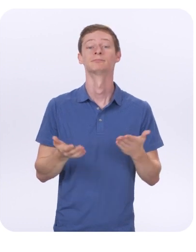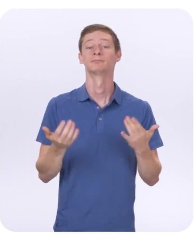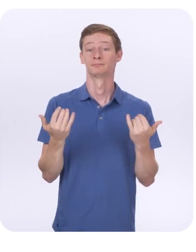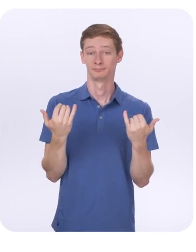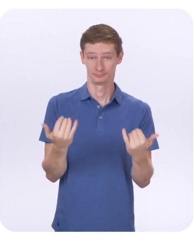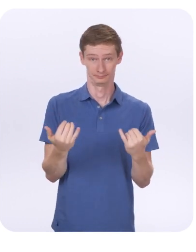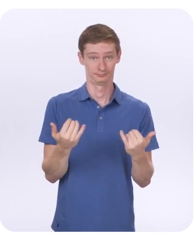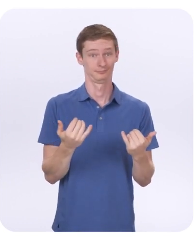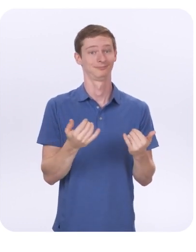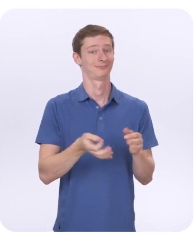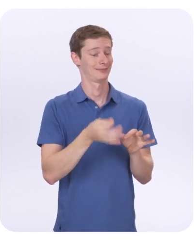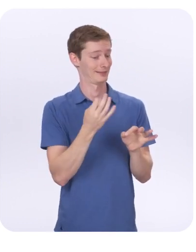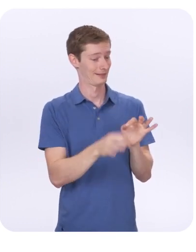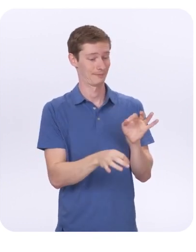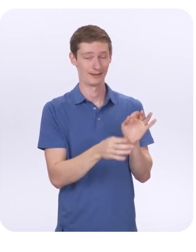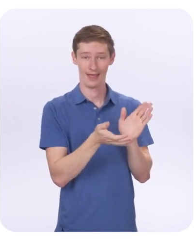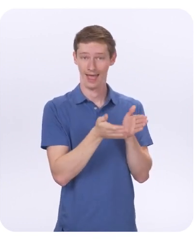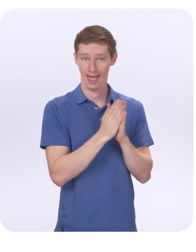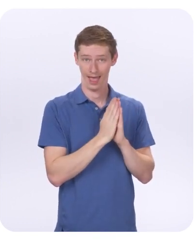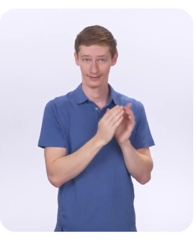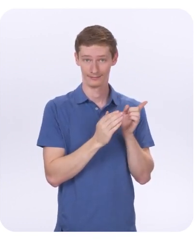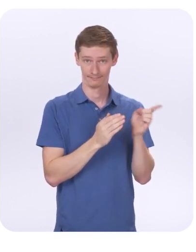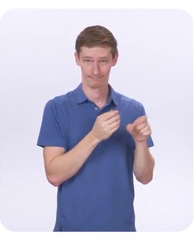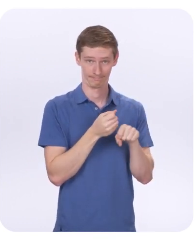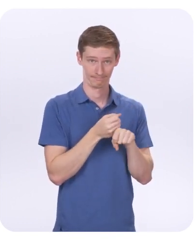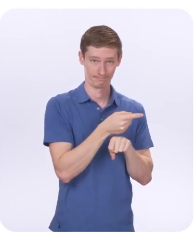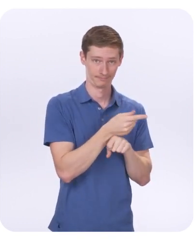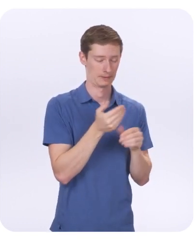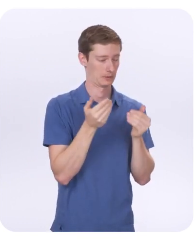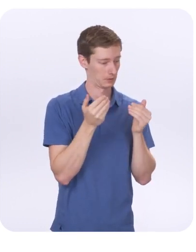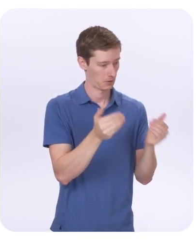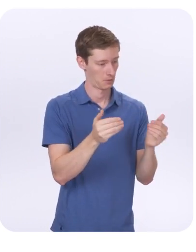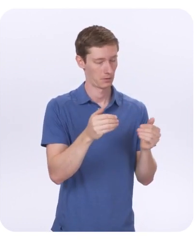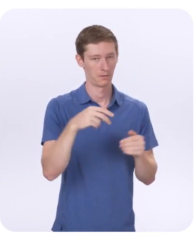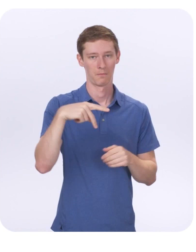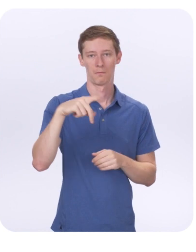It comes up with something reasonable and you can execute it,